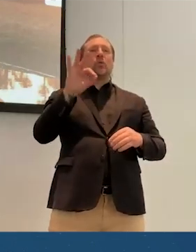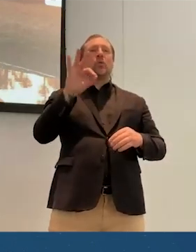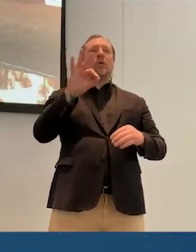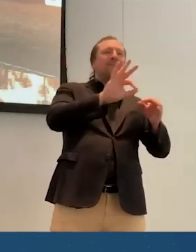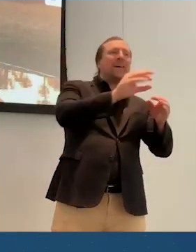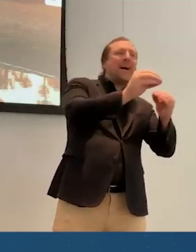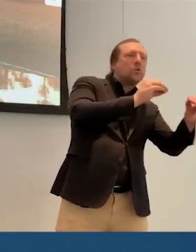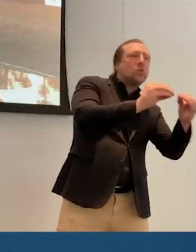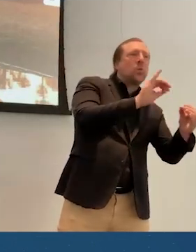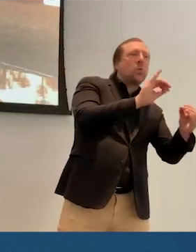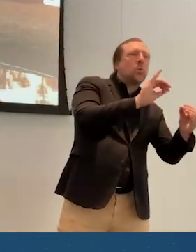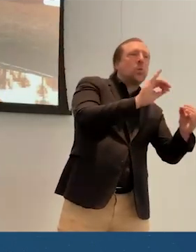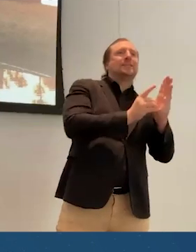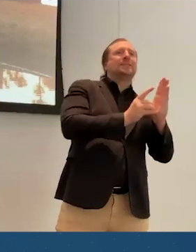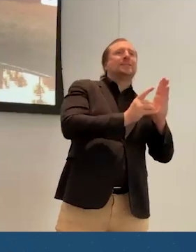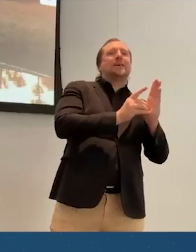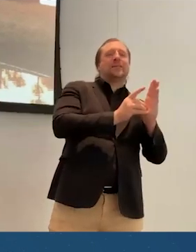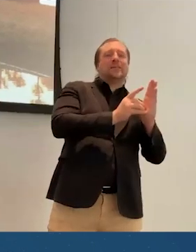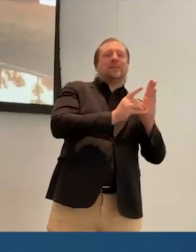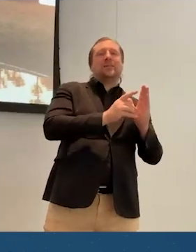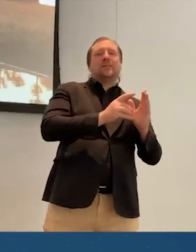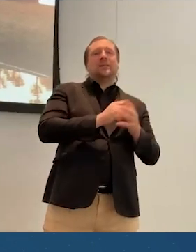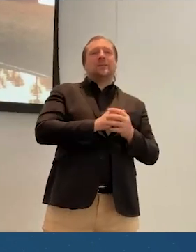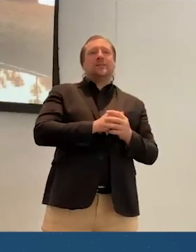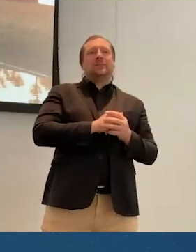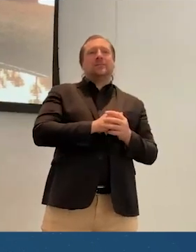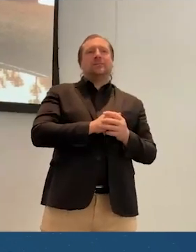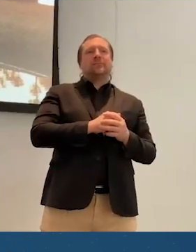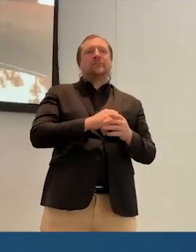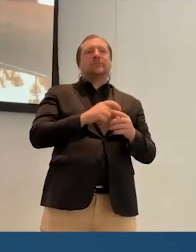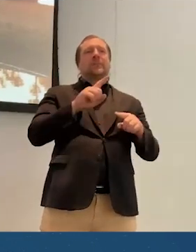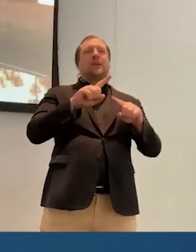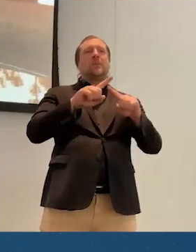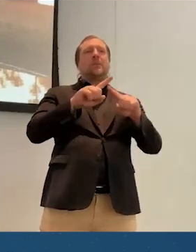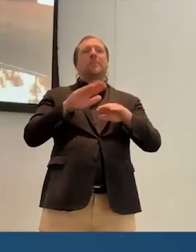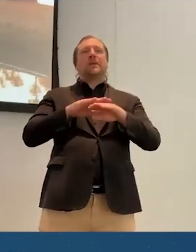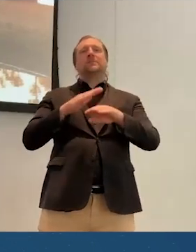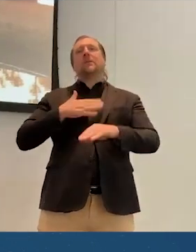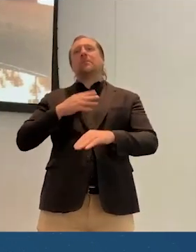on that my first-hand experience on the .